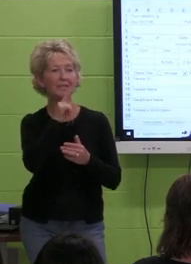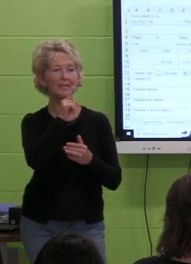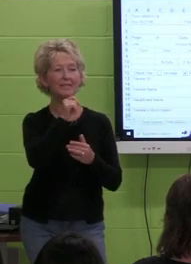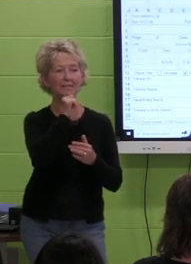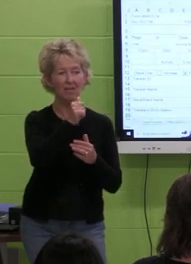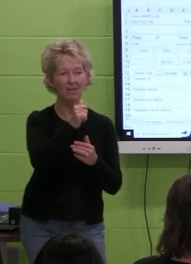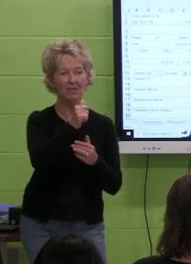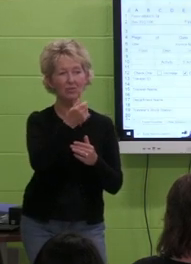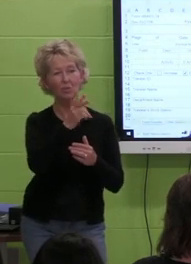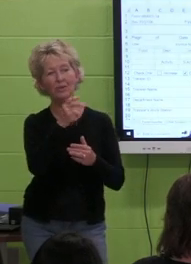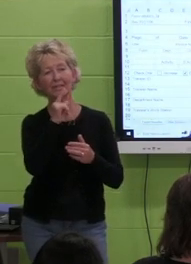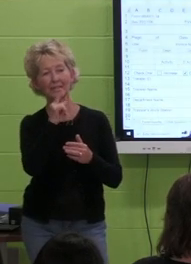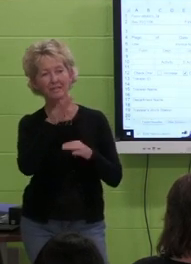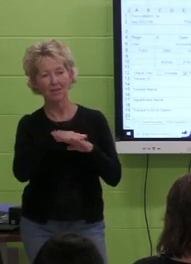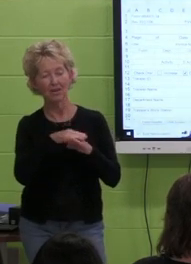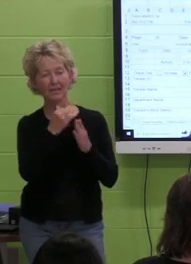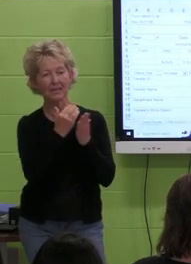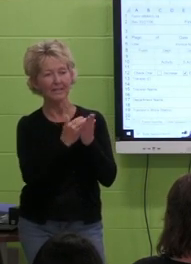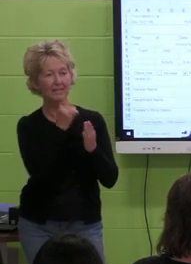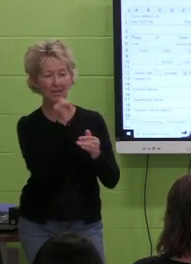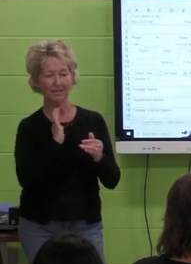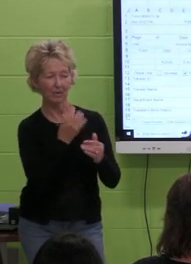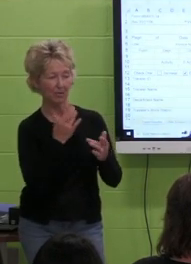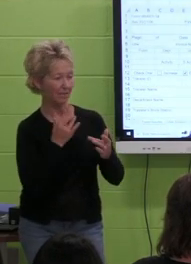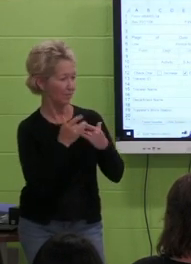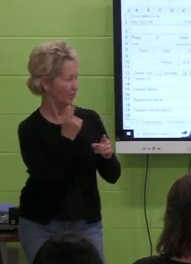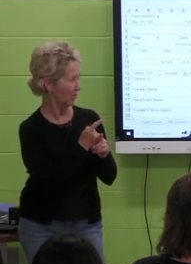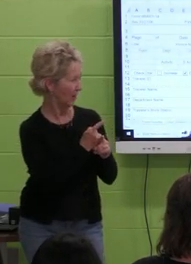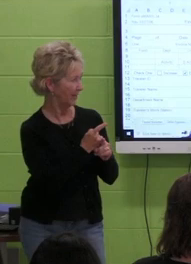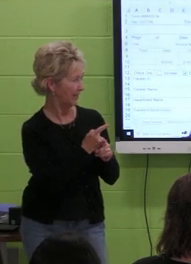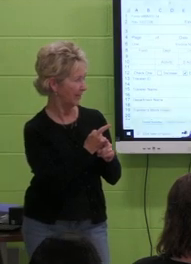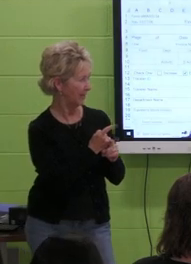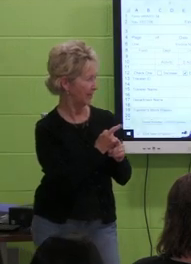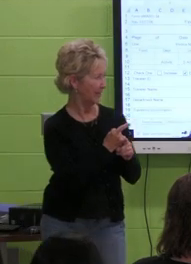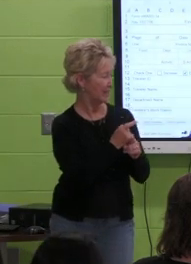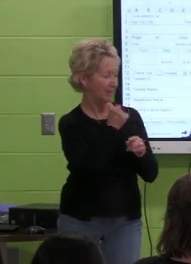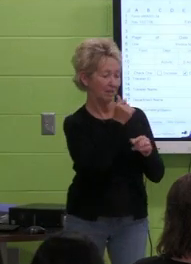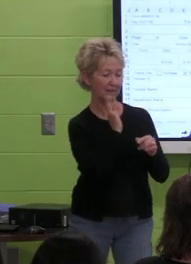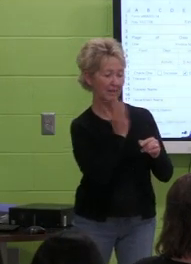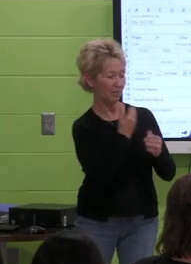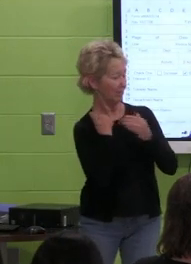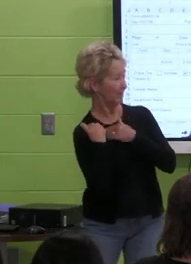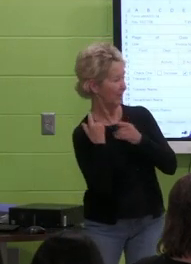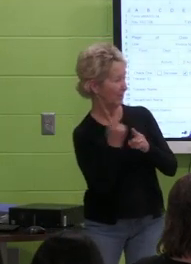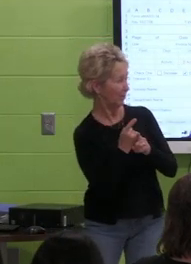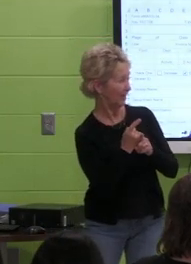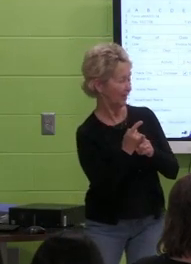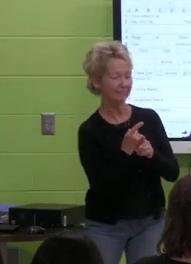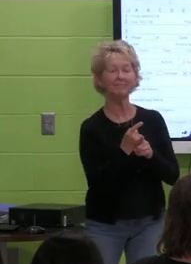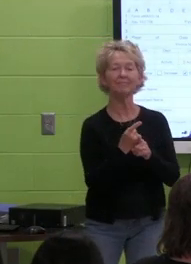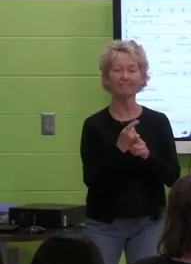that is not a worry for us correct that is no longer on our shoulders okay next question so